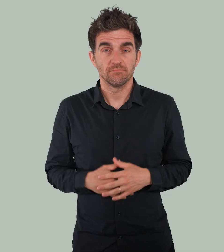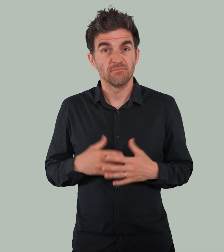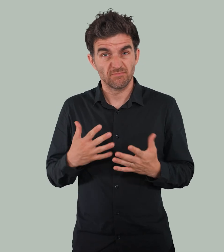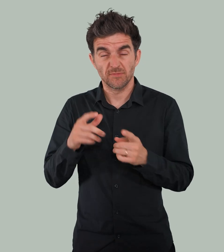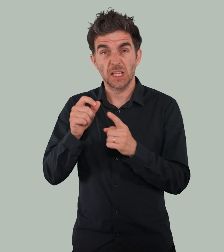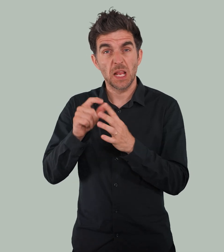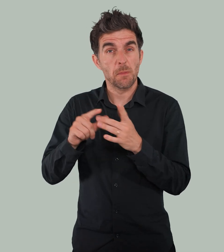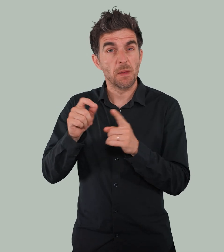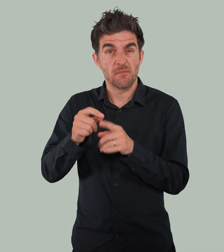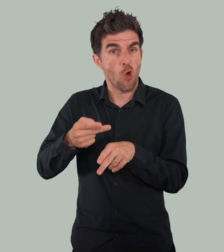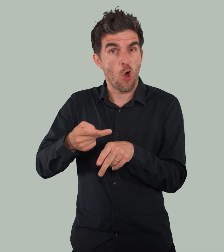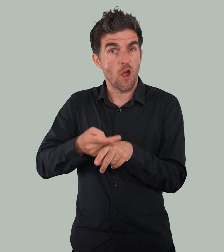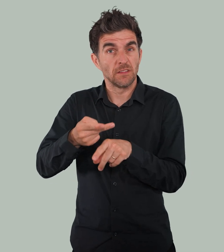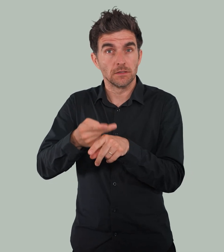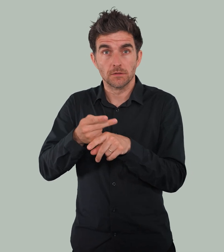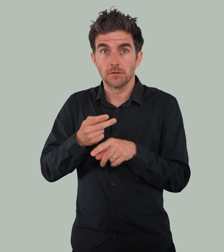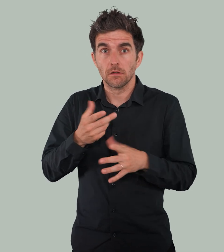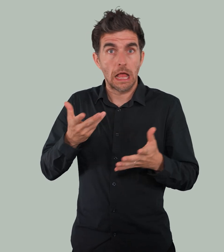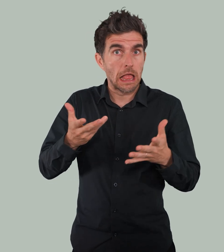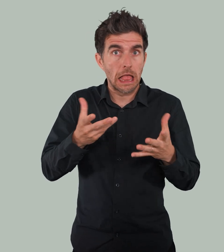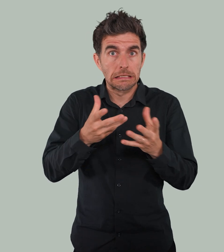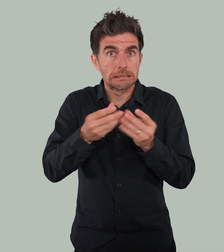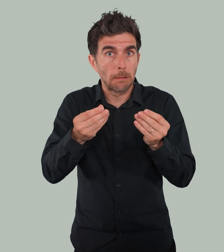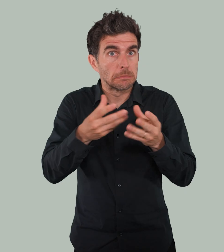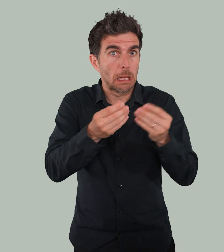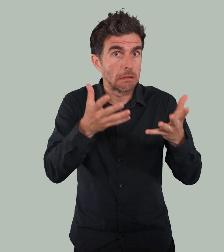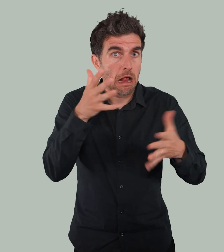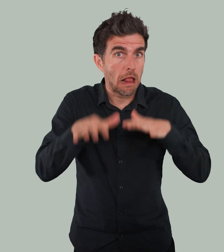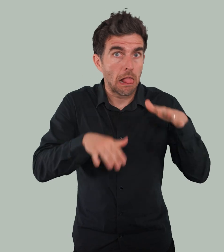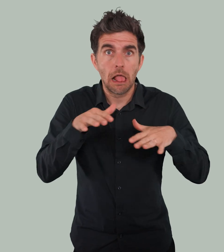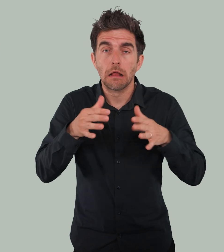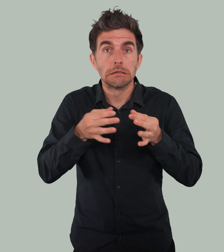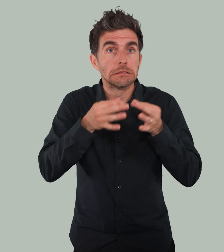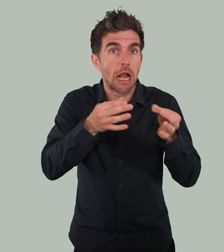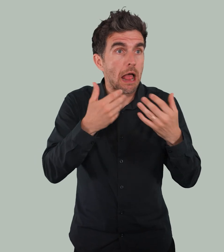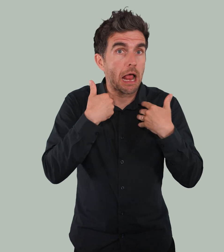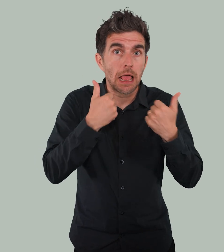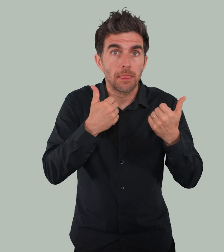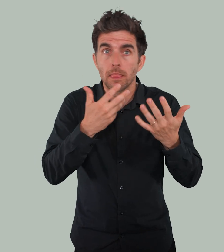Say that PIP is often used to address gaps in other services, including delays in healthcare,